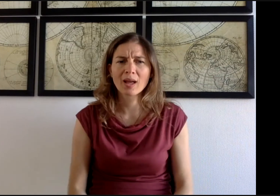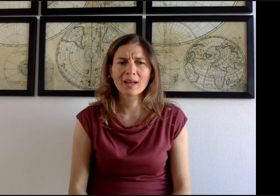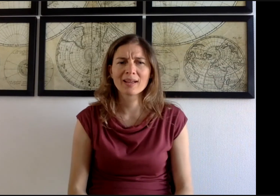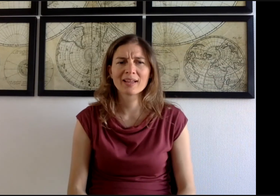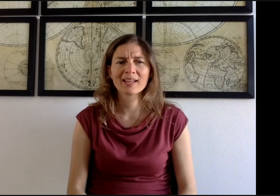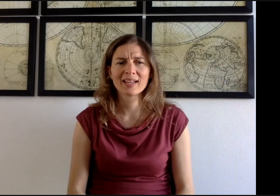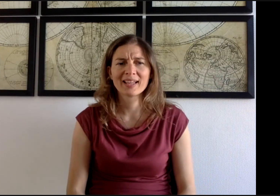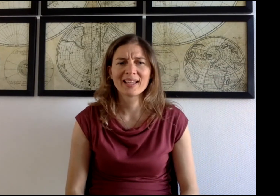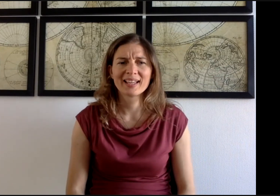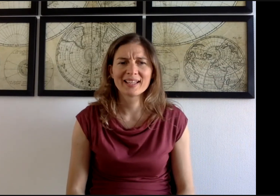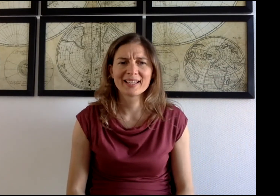My question is: